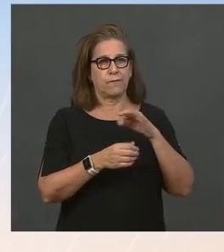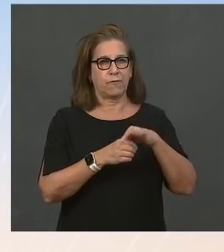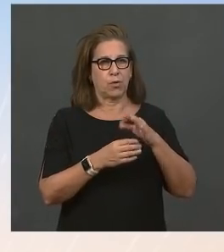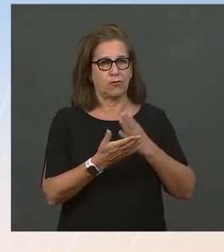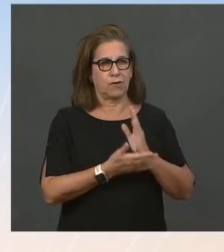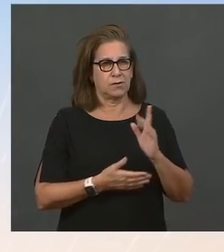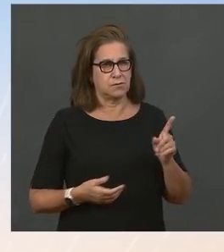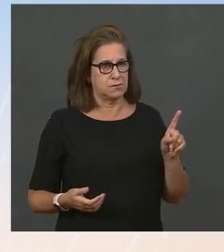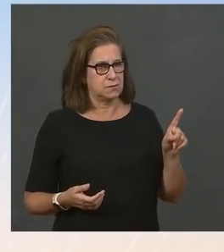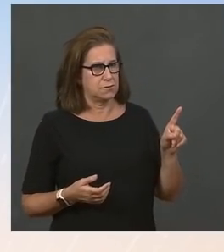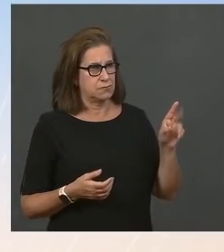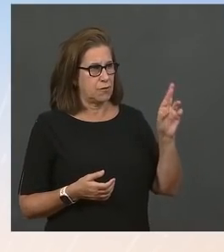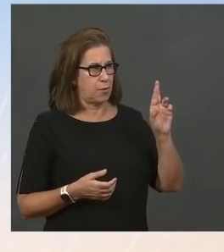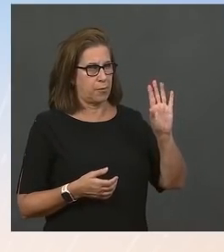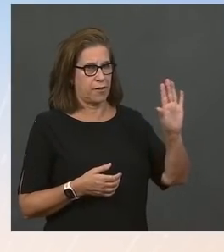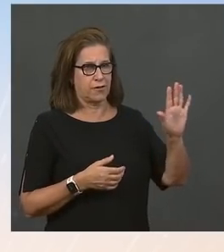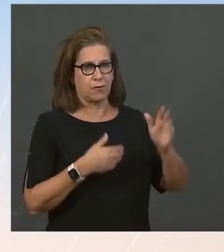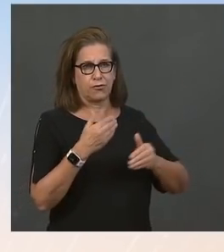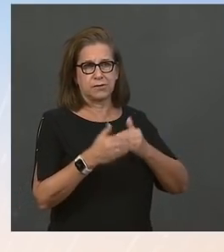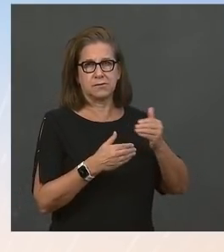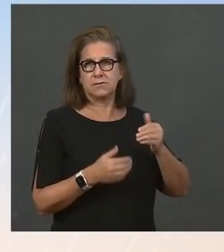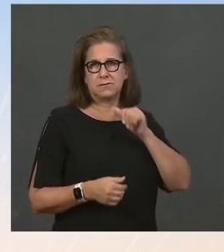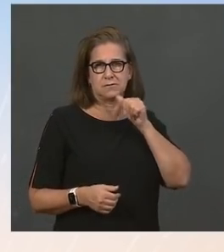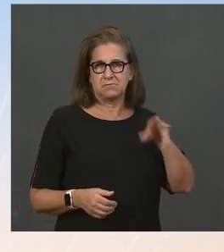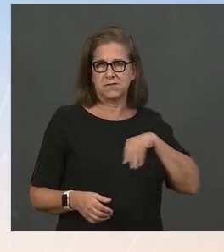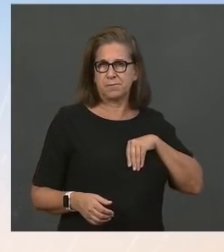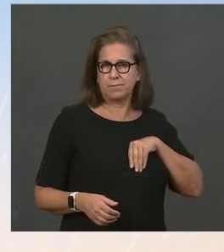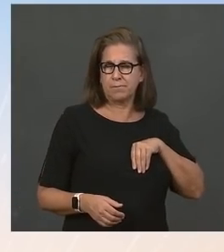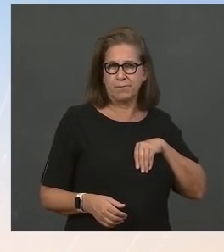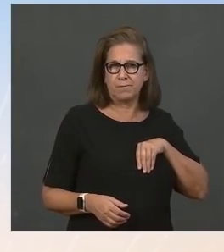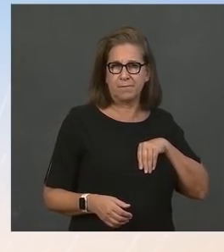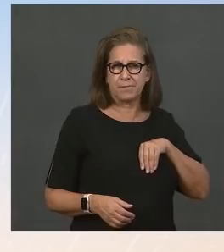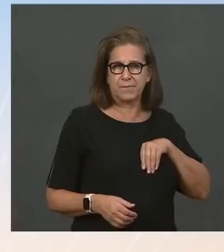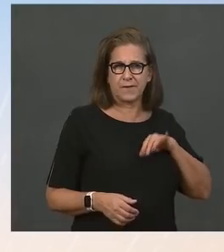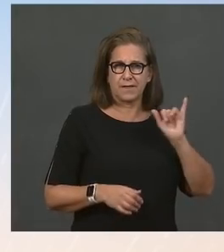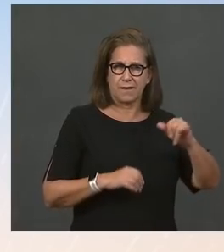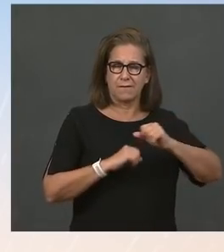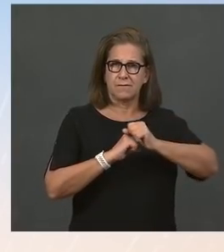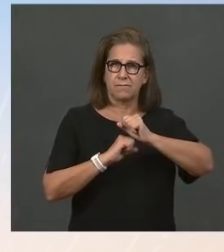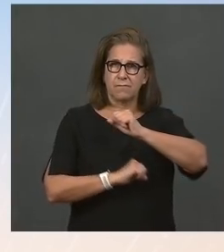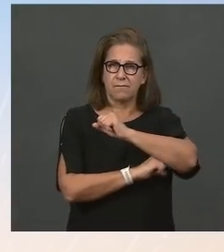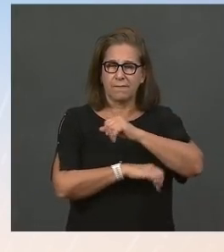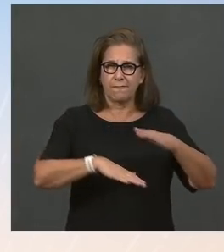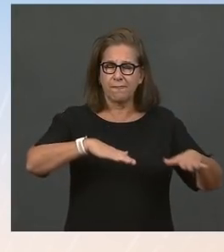The protection of a fundamental -- the fundamental right to vote is something that has been bipartisan in the past.